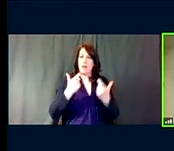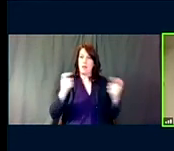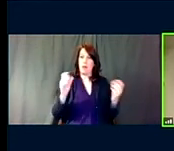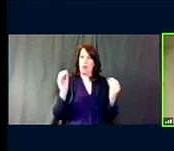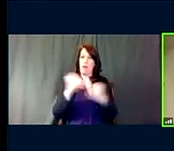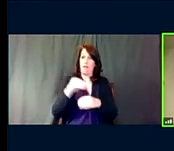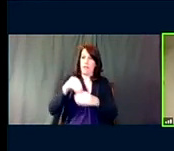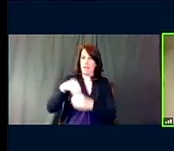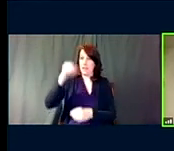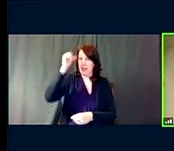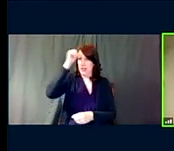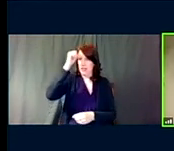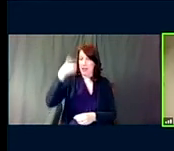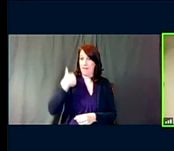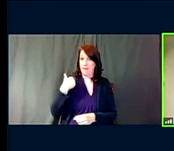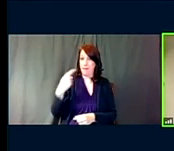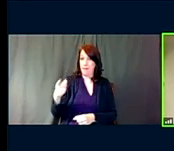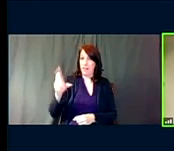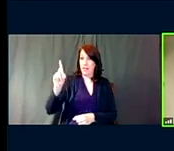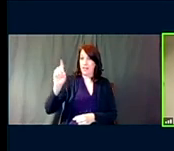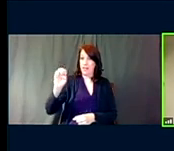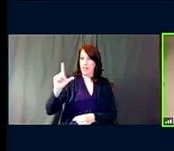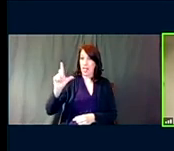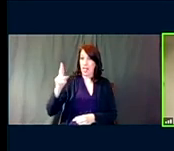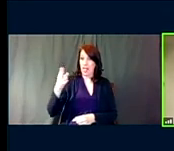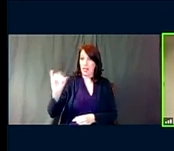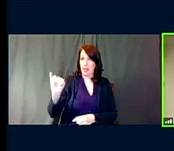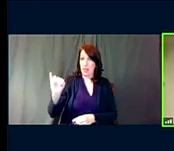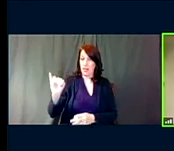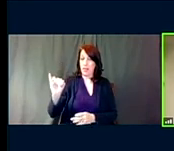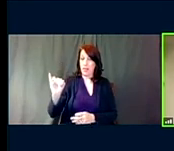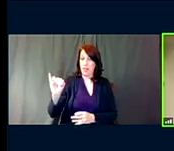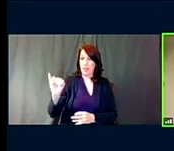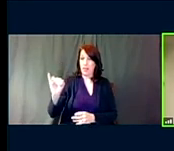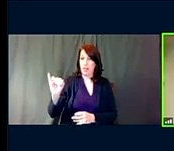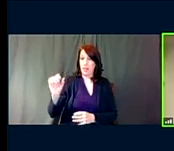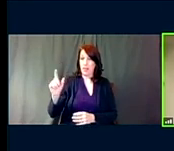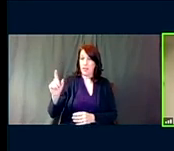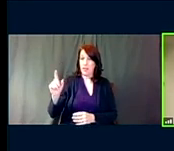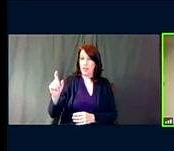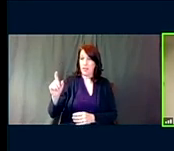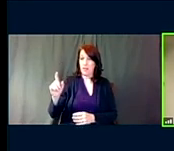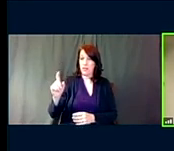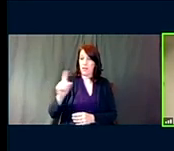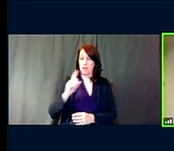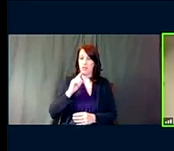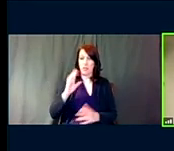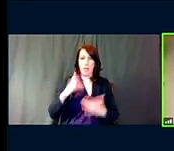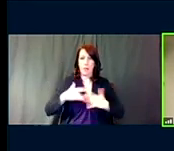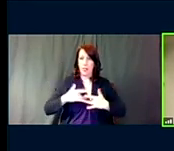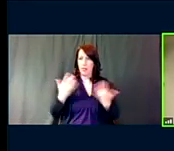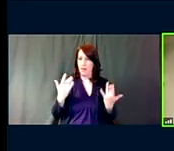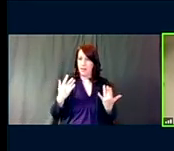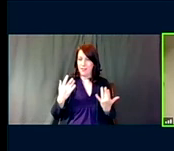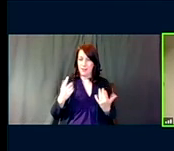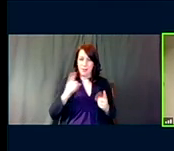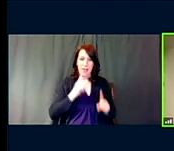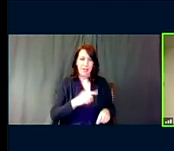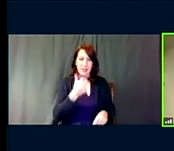HAVE A BIG OFFICE IN INDIA, IN DELHI, AND THEY WOULD BE -- I'M